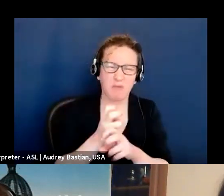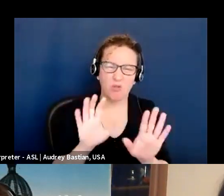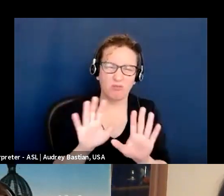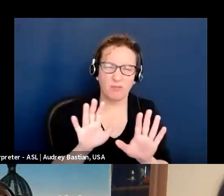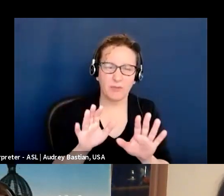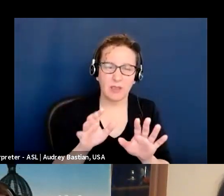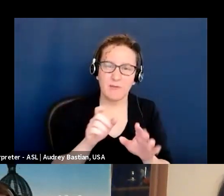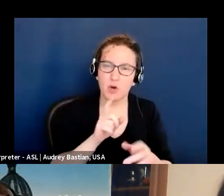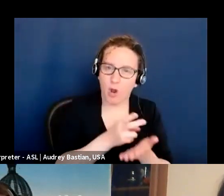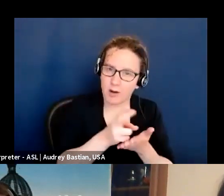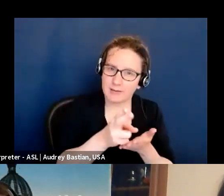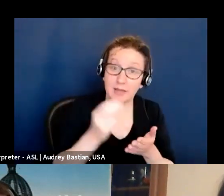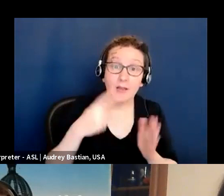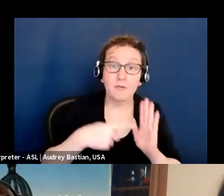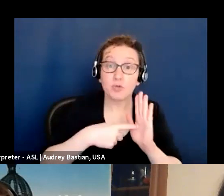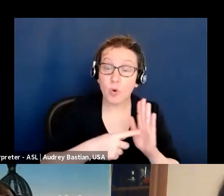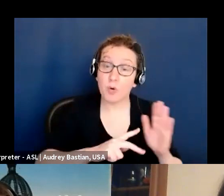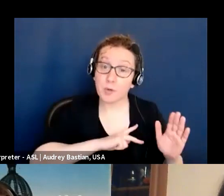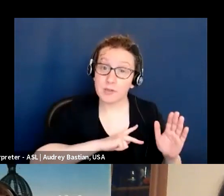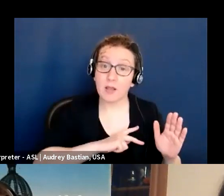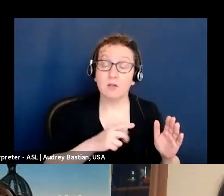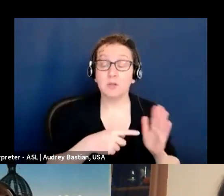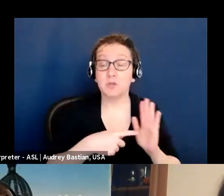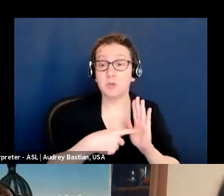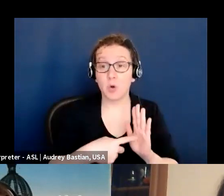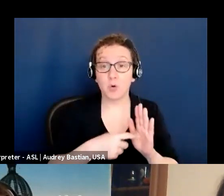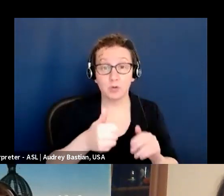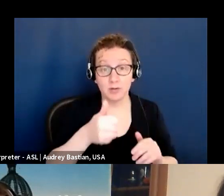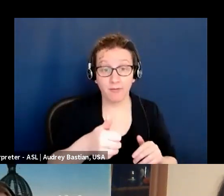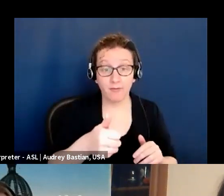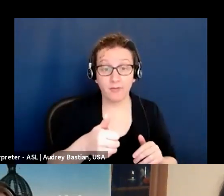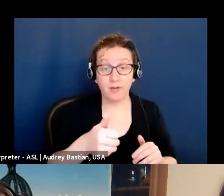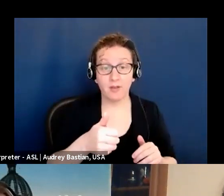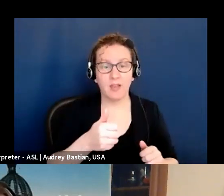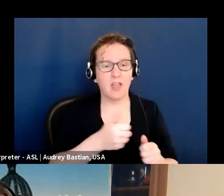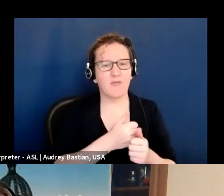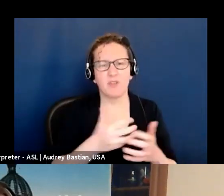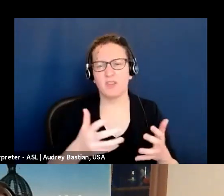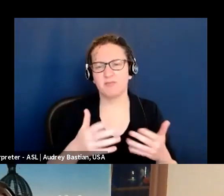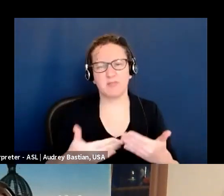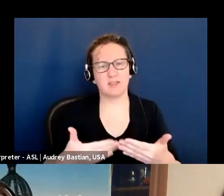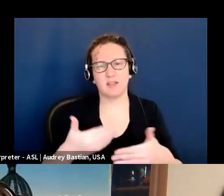If you show you’re personality, if you show yourself, then everything is very, very easy. >> JUSTIN HARFORD: Right,